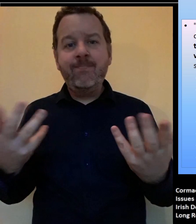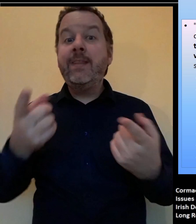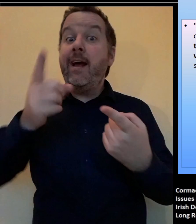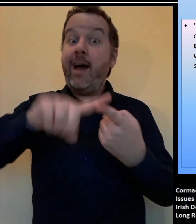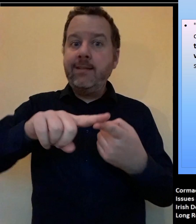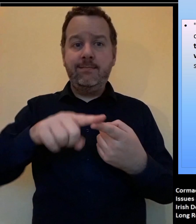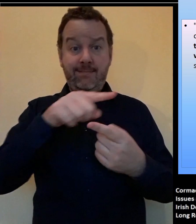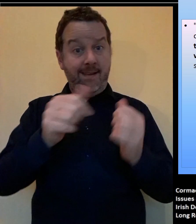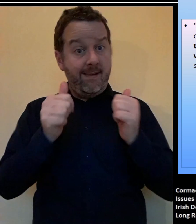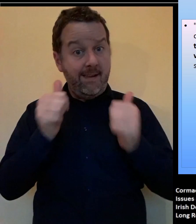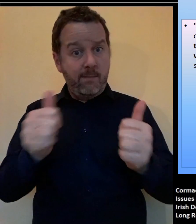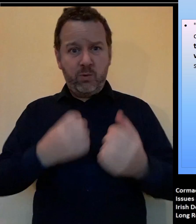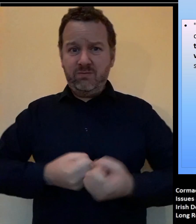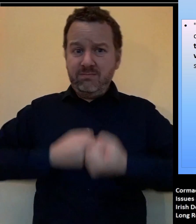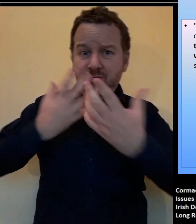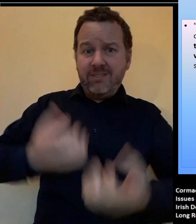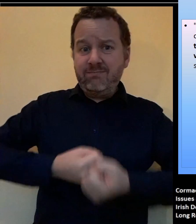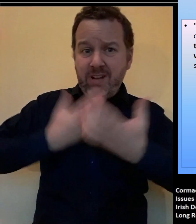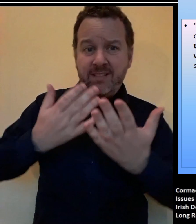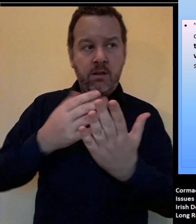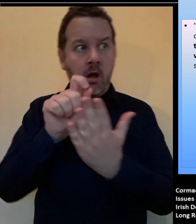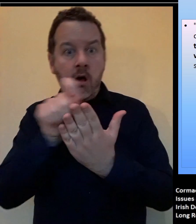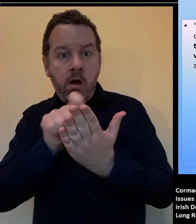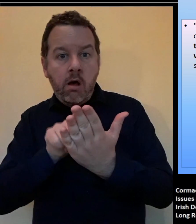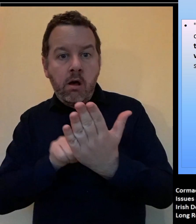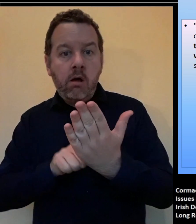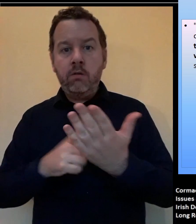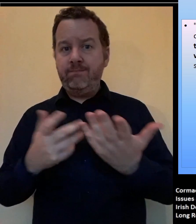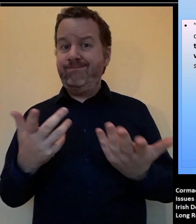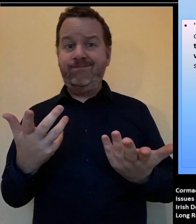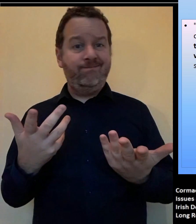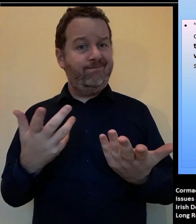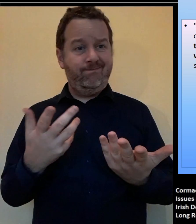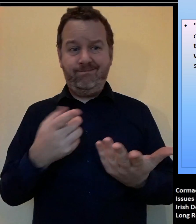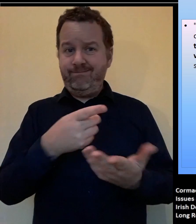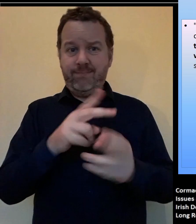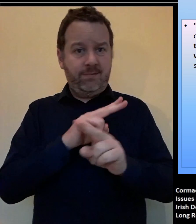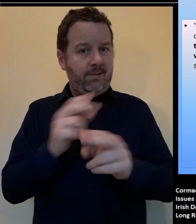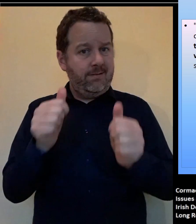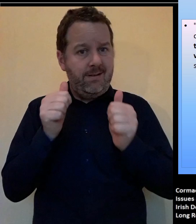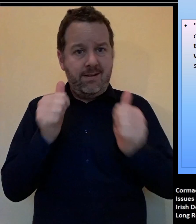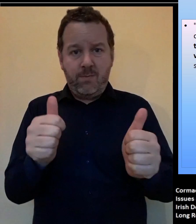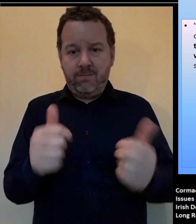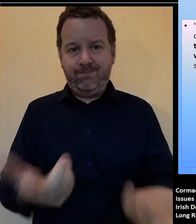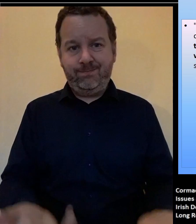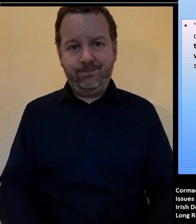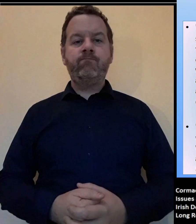and it seems that they were able to communicate it very infrequently in any case.